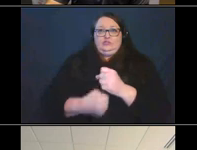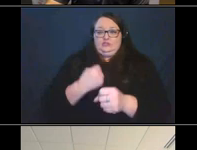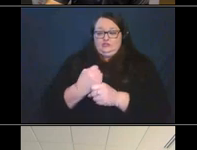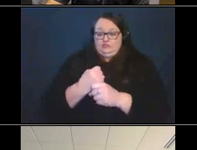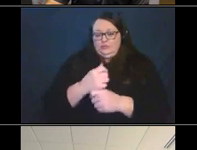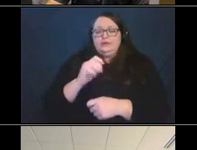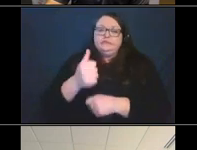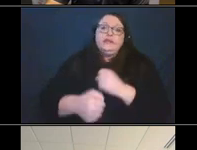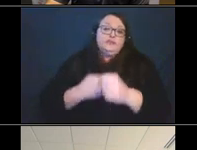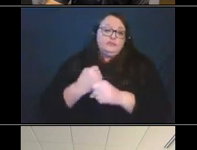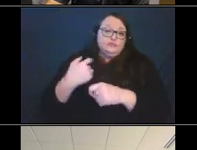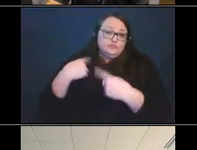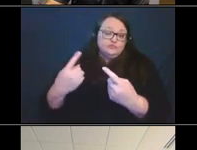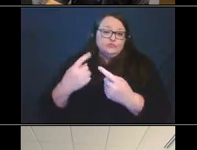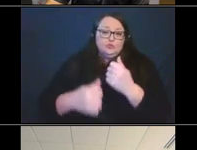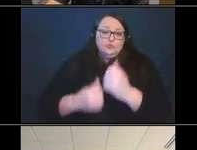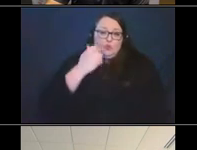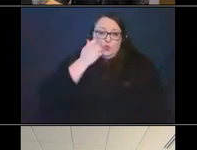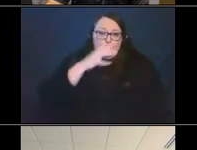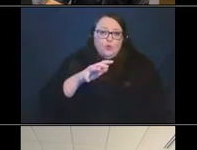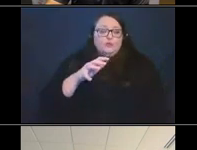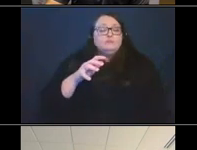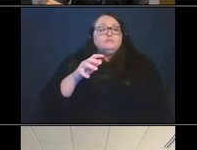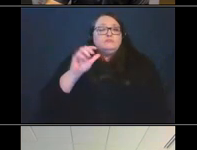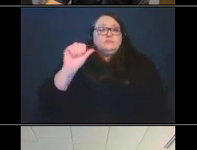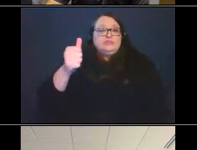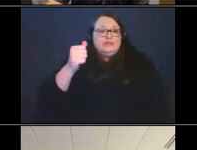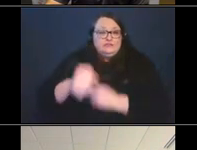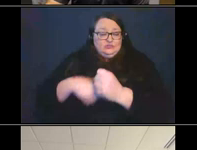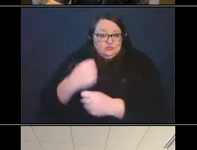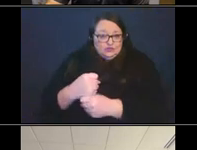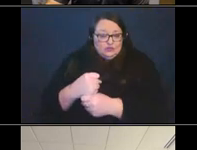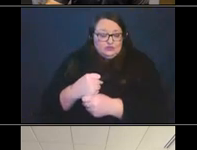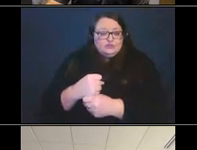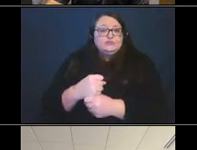10 years to be the warmest 10 years, you really start to get a lot of those dots up in the top